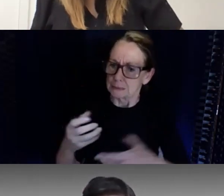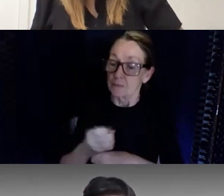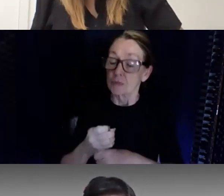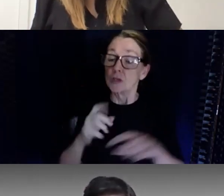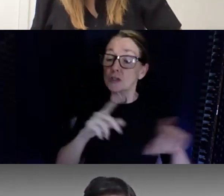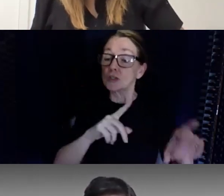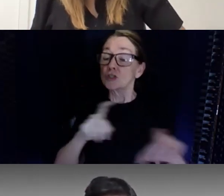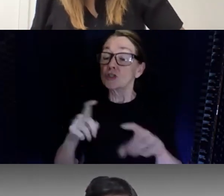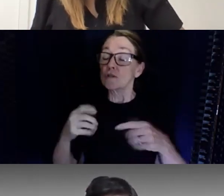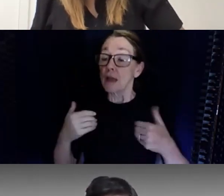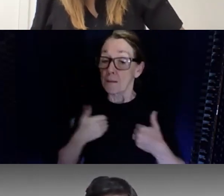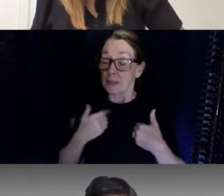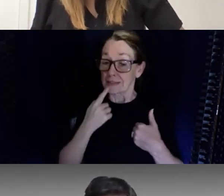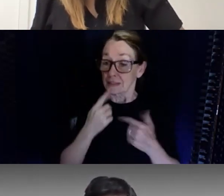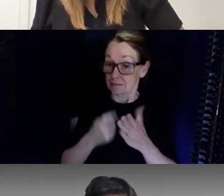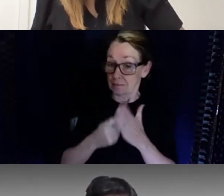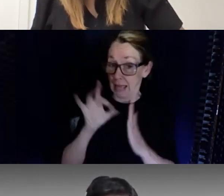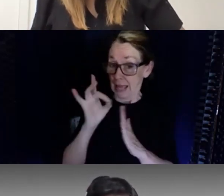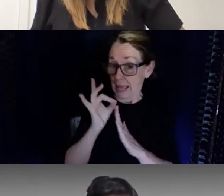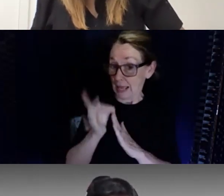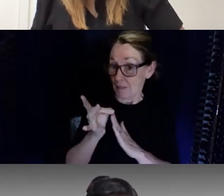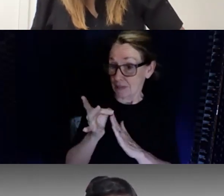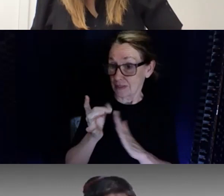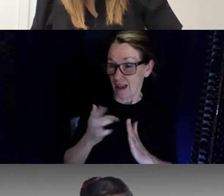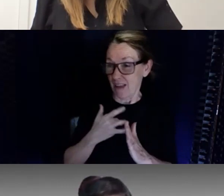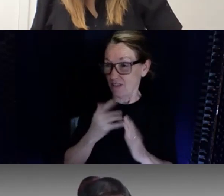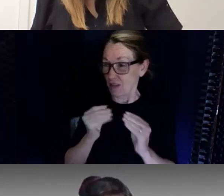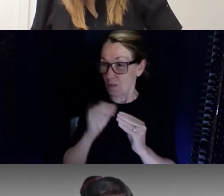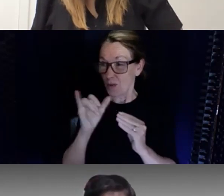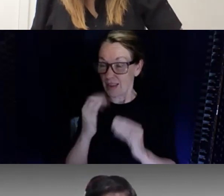MONKEY. I'M TRYING TO BE COGNIZANT OF THE LENGTH OF THE SURVEY, ESPECIALLY WITH SOME PROFESSIONAL ADVICE RECOMMENDING THE SENSITIVITY OF PEOPLE'S TIME.